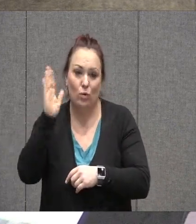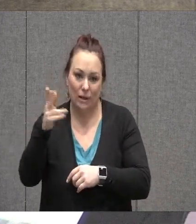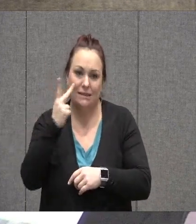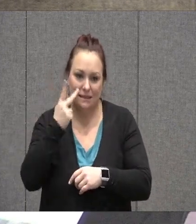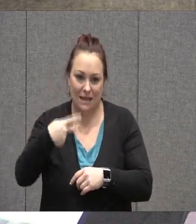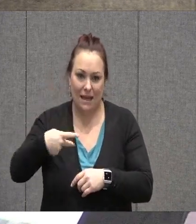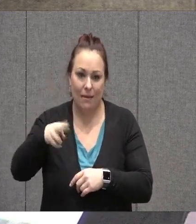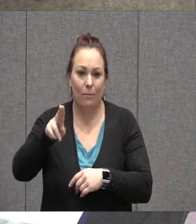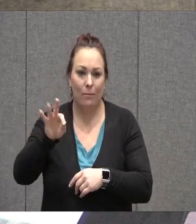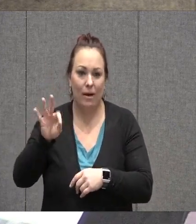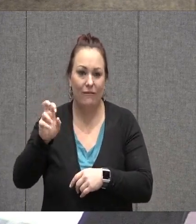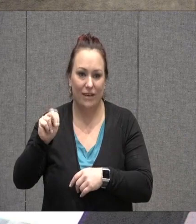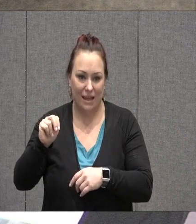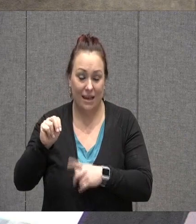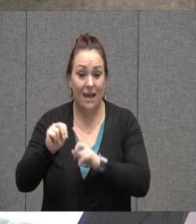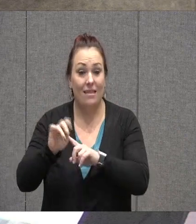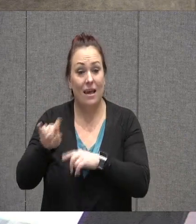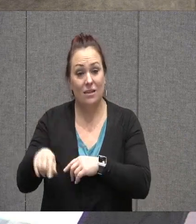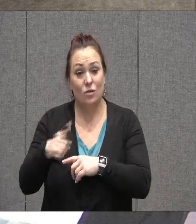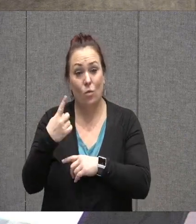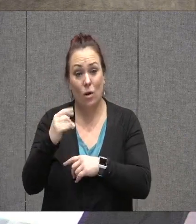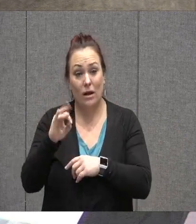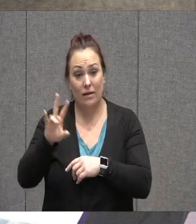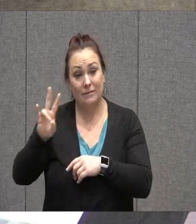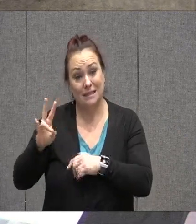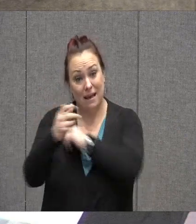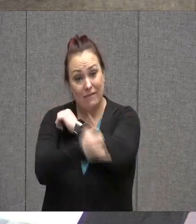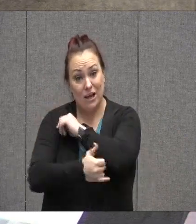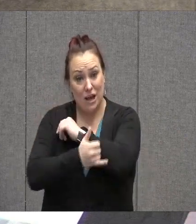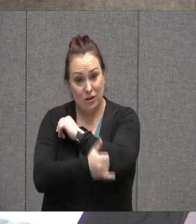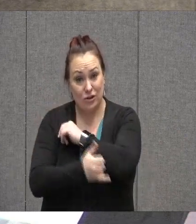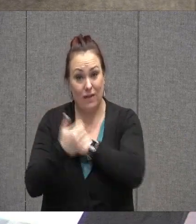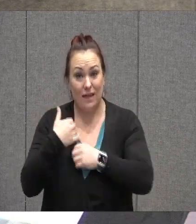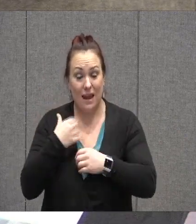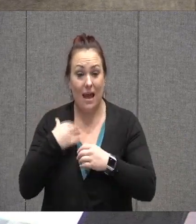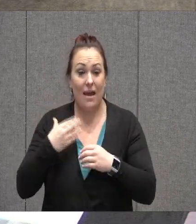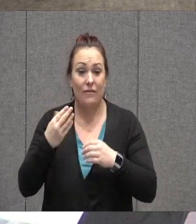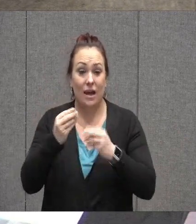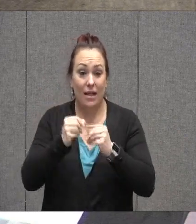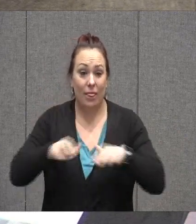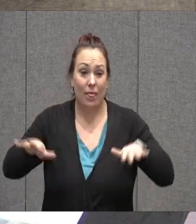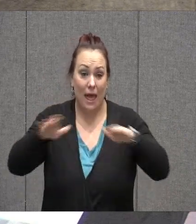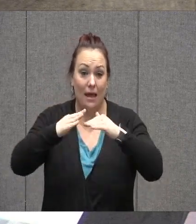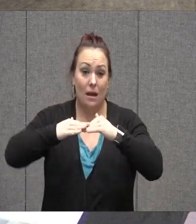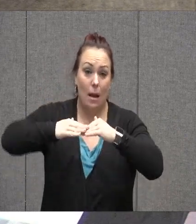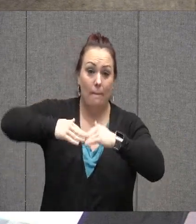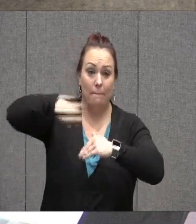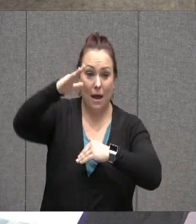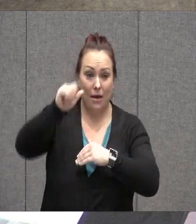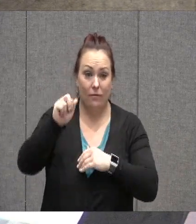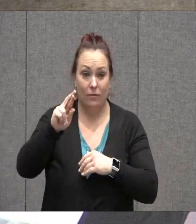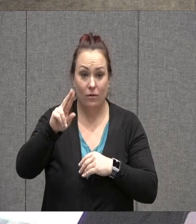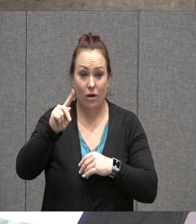and Norway is one of seven countries that have land above the Arctic Circle. Wow!